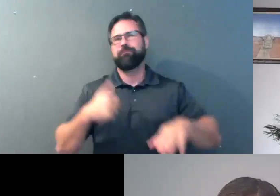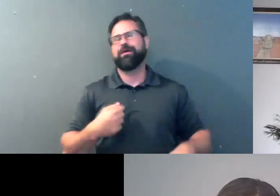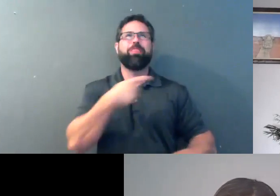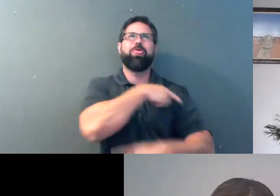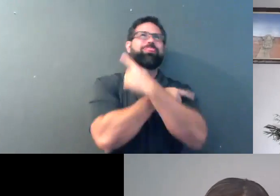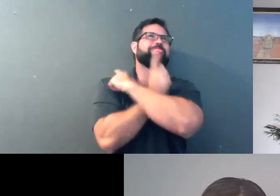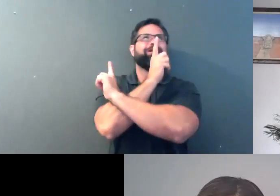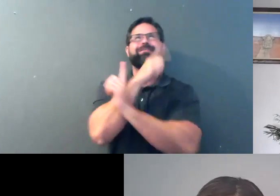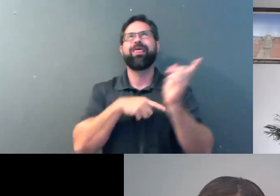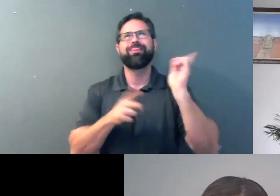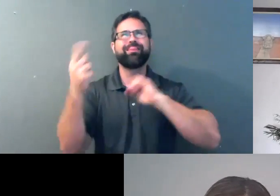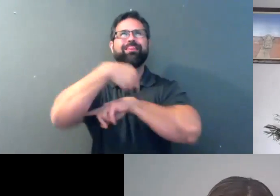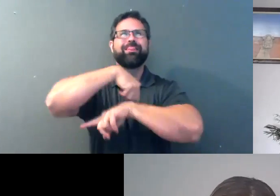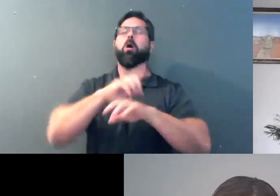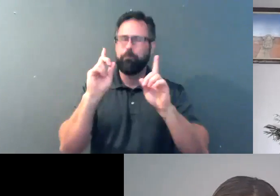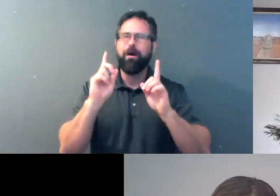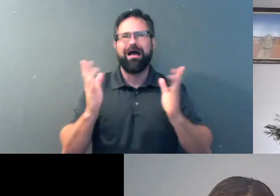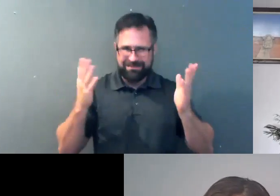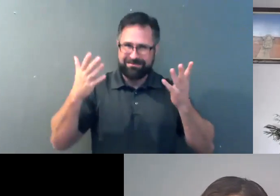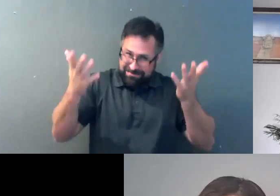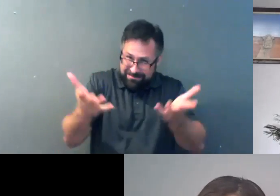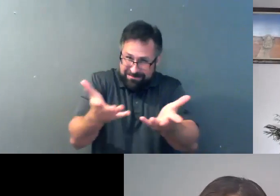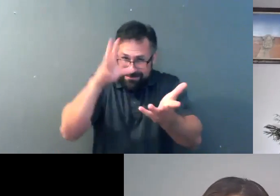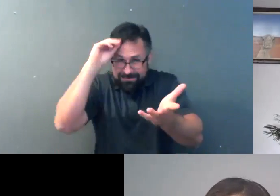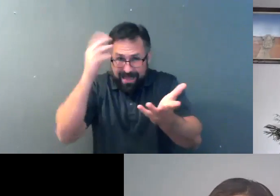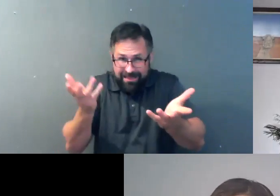mean it's very helpful to think about it and as you mentioned there's a long list of things that